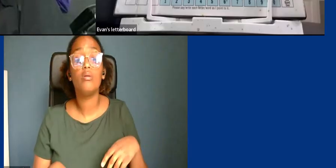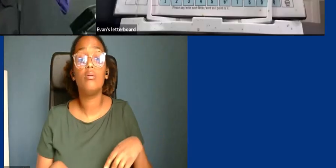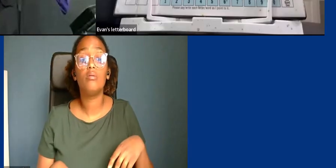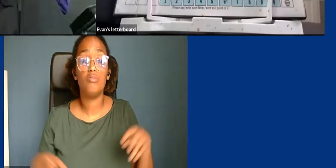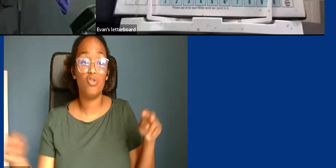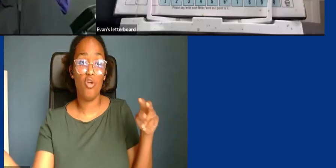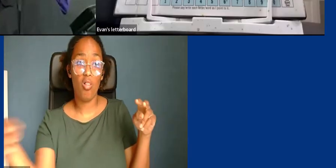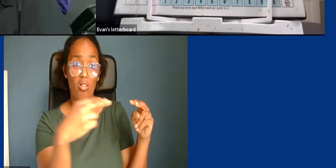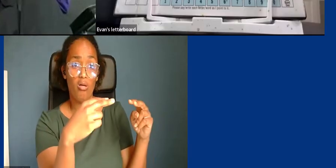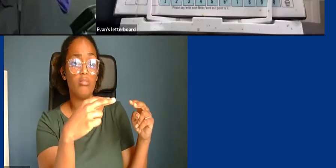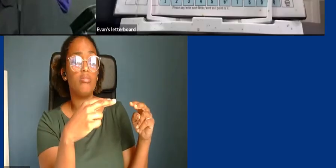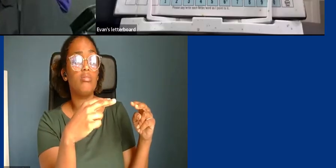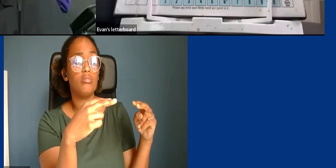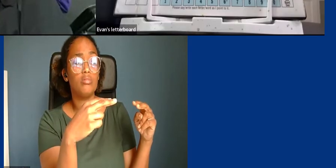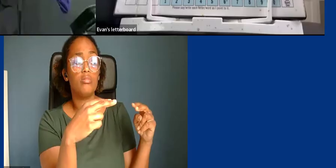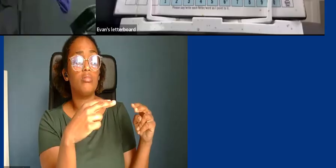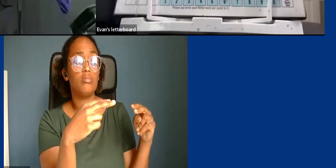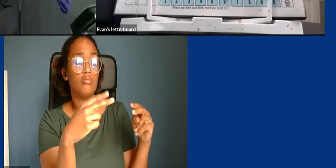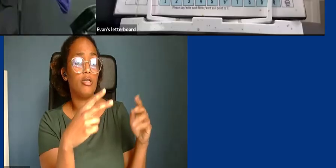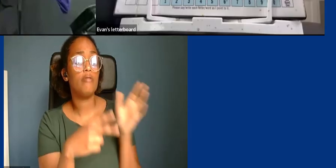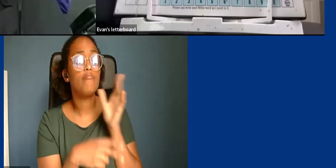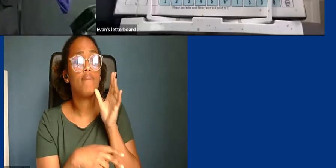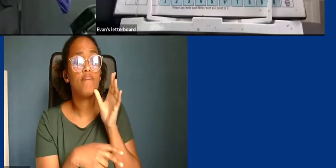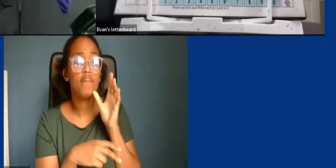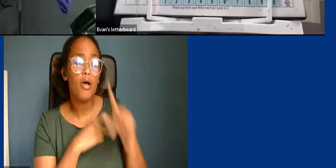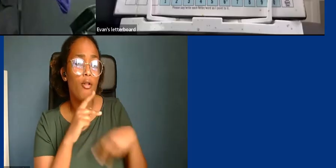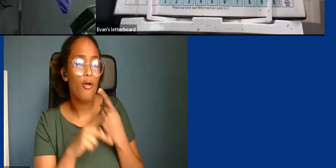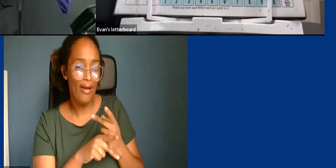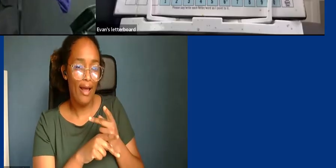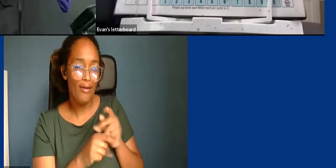very motherly tone stated, I watched him.